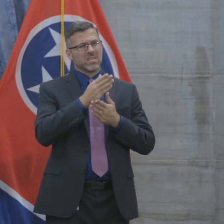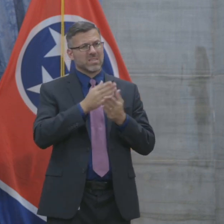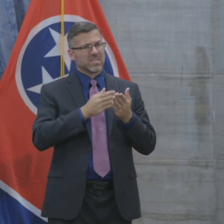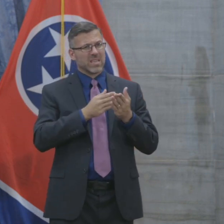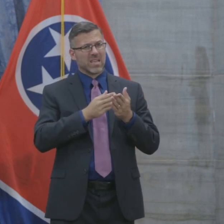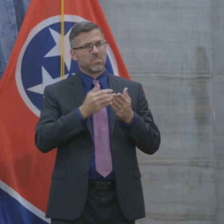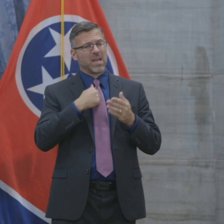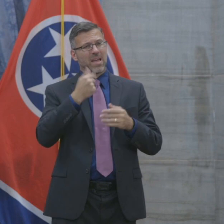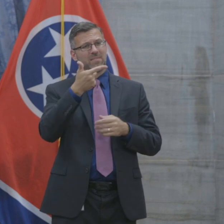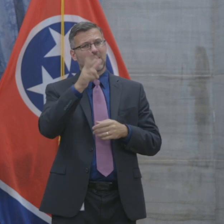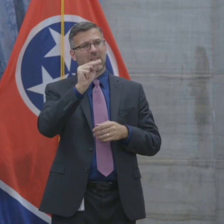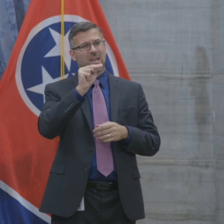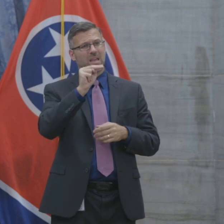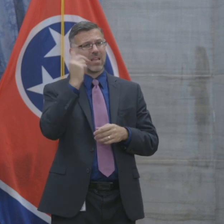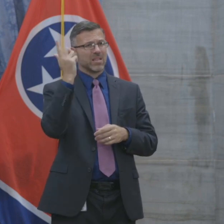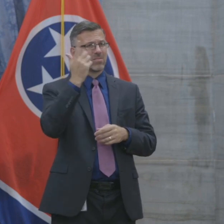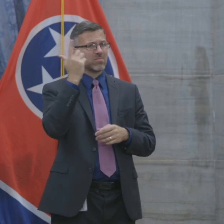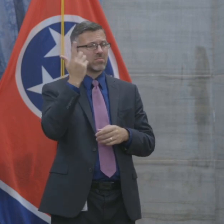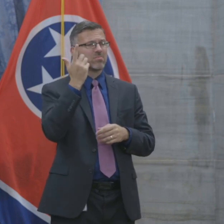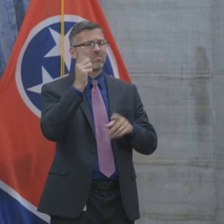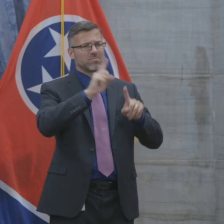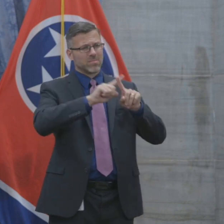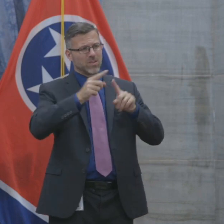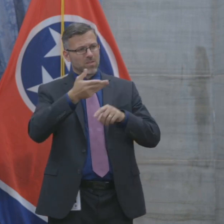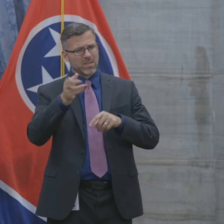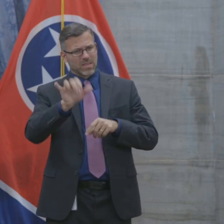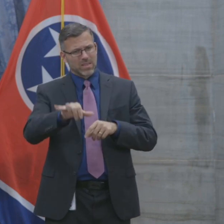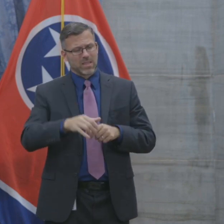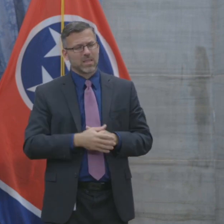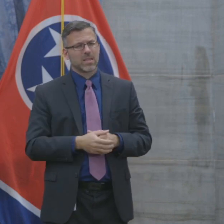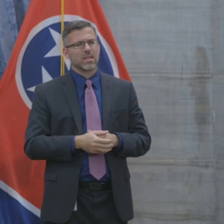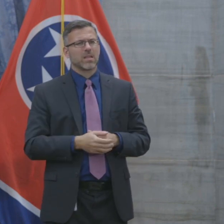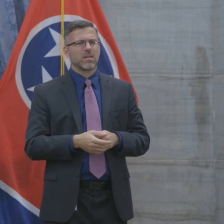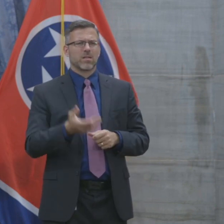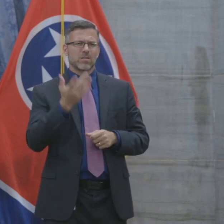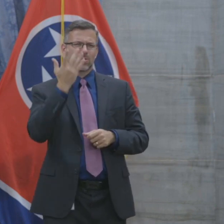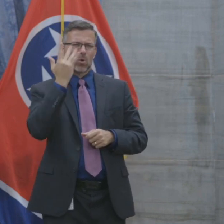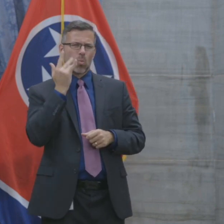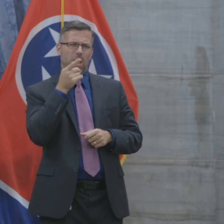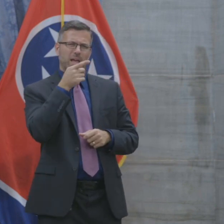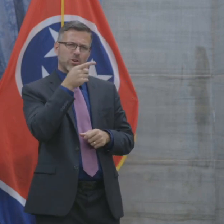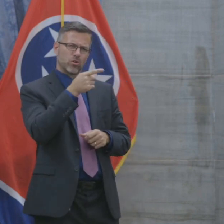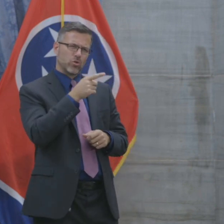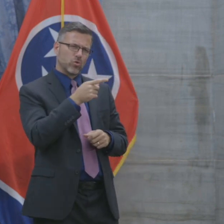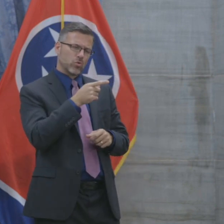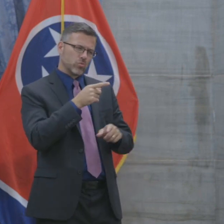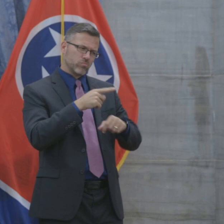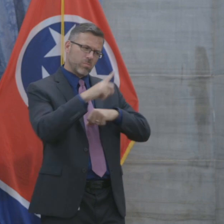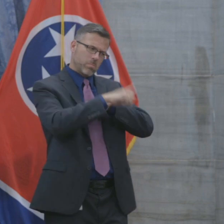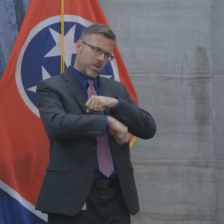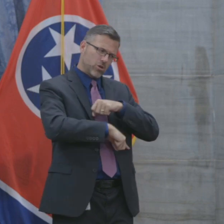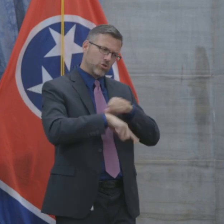thing. The kind of going back to the legislation that was passed in the special session, there's been a question raised